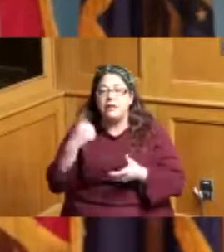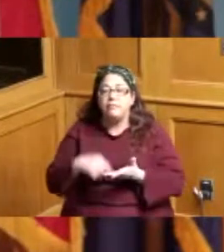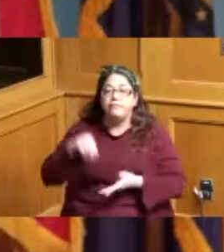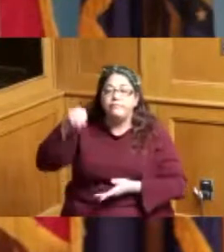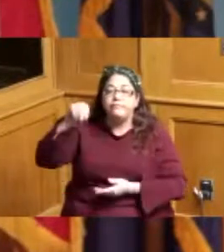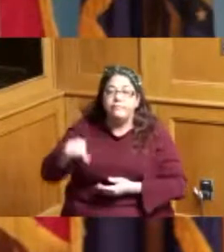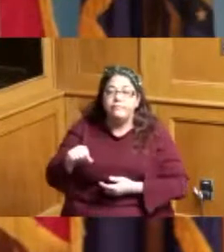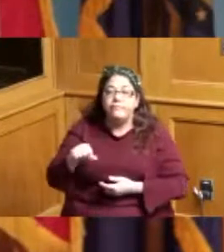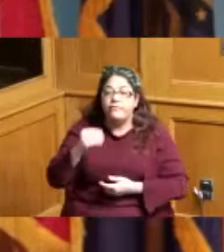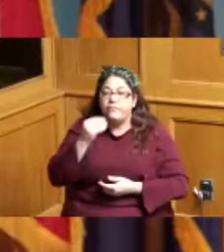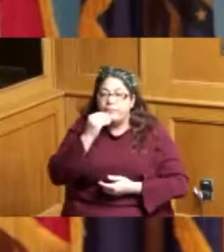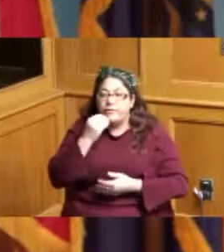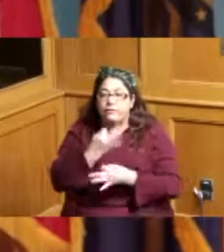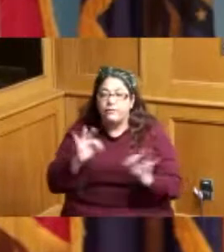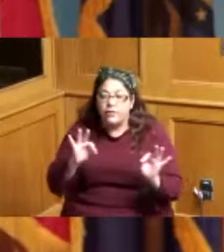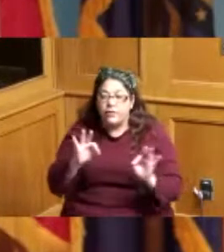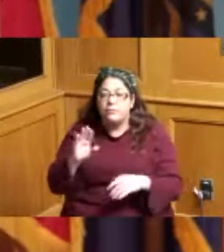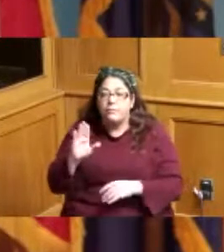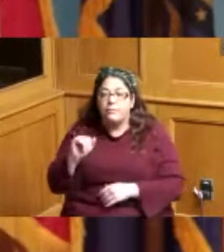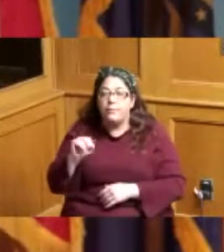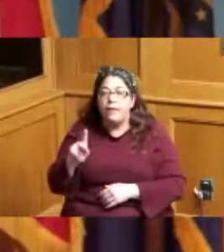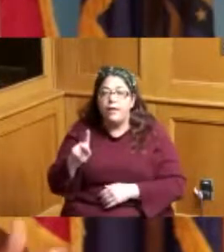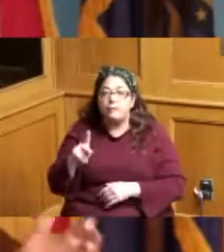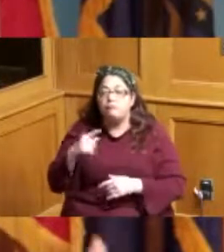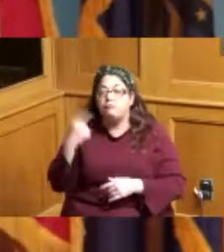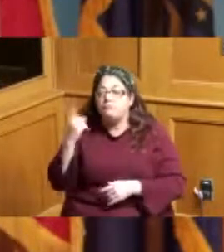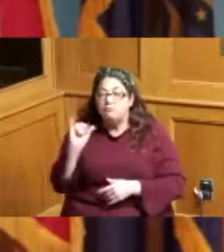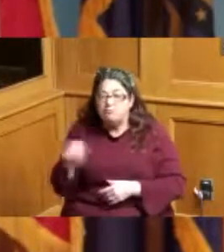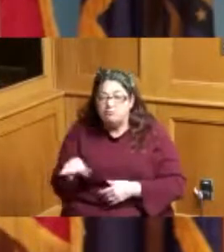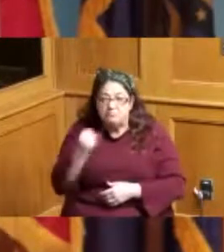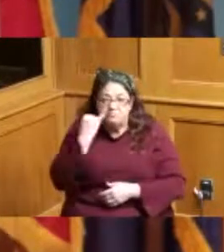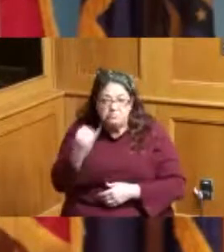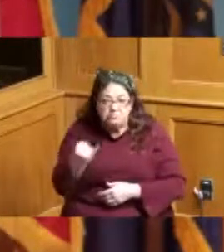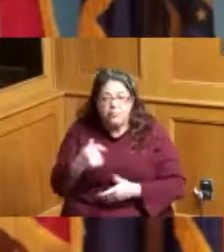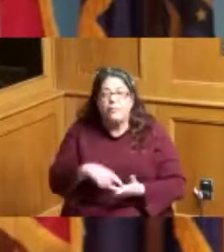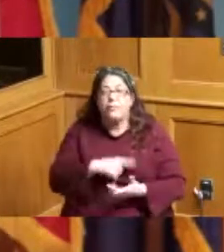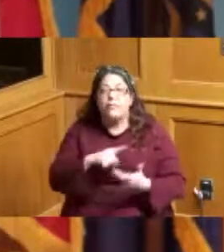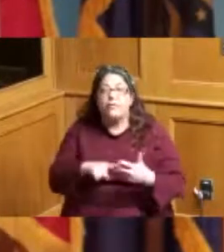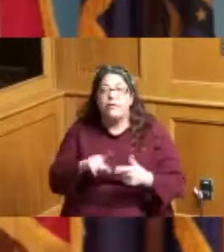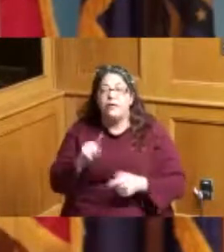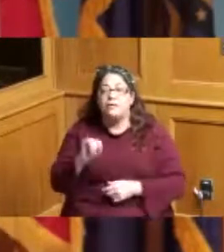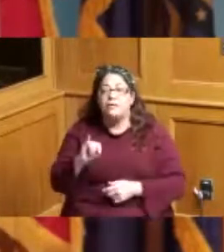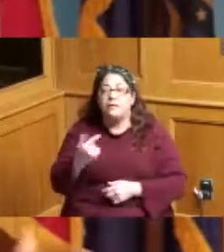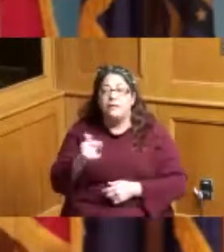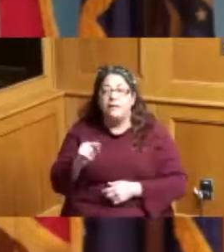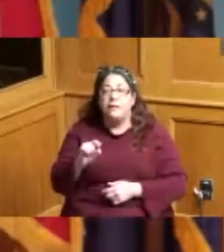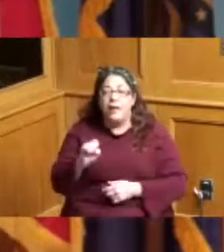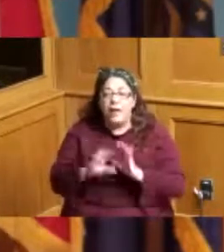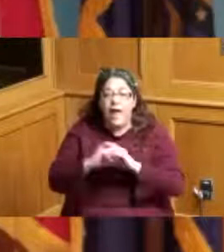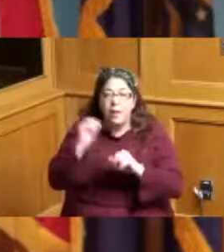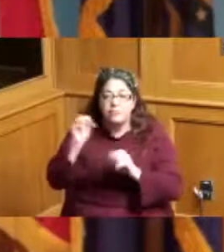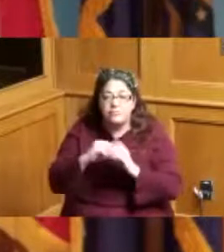store food bank and then you have the tailgating outside and then you got all of this going on